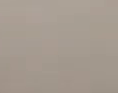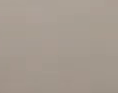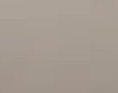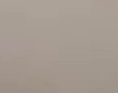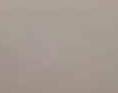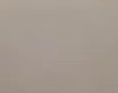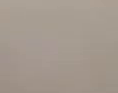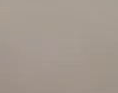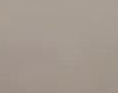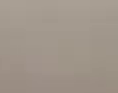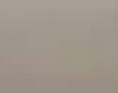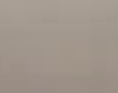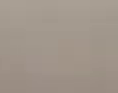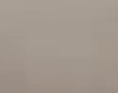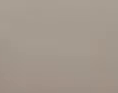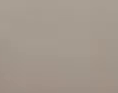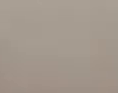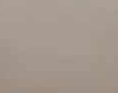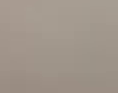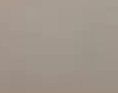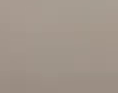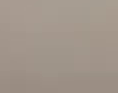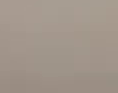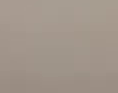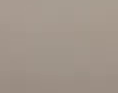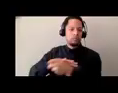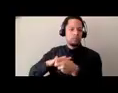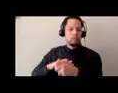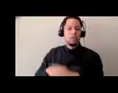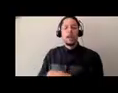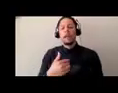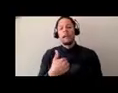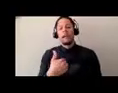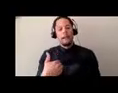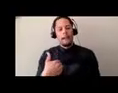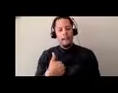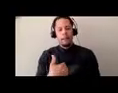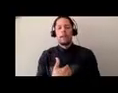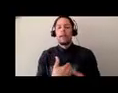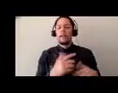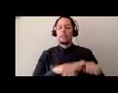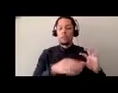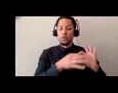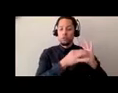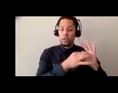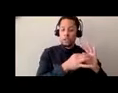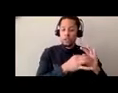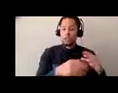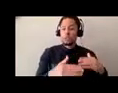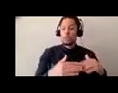We also have relationships and understanding with the native tribe.